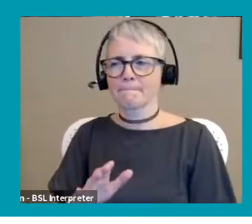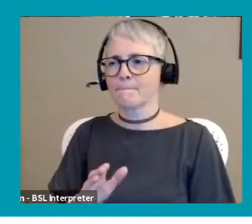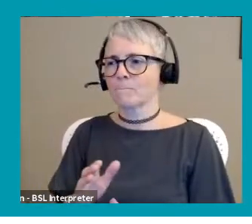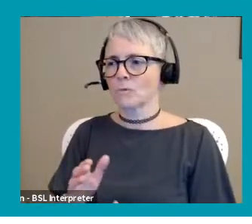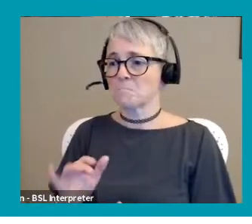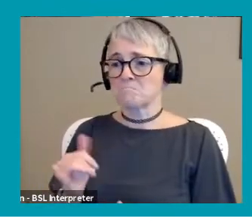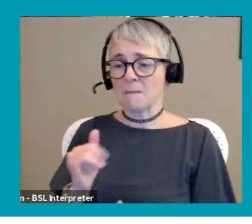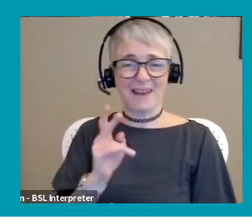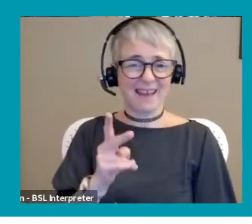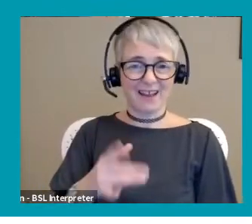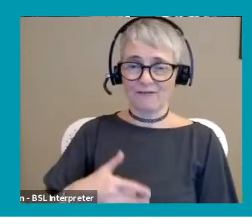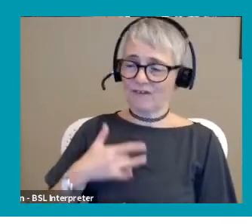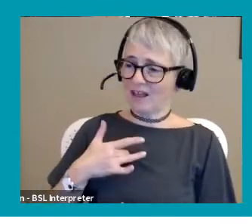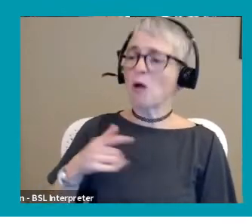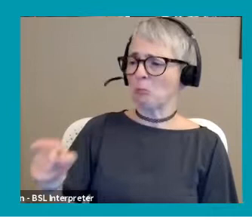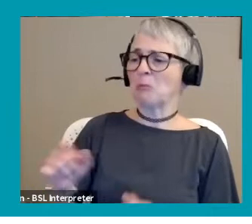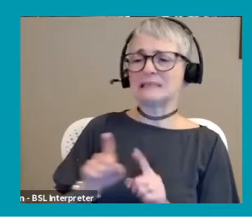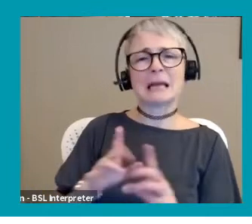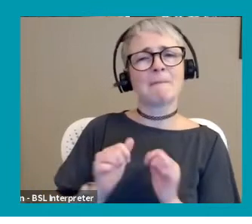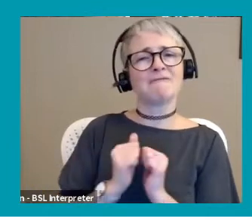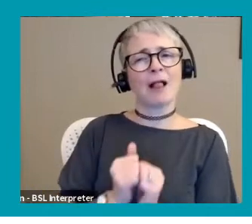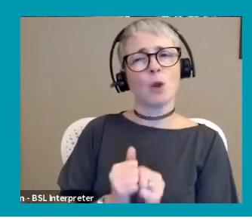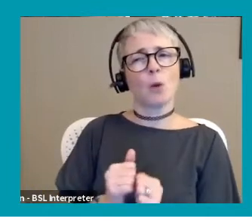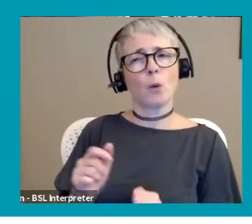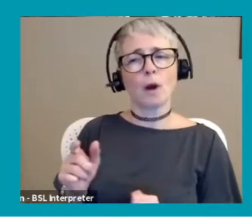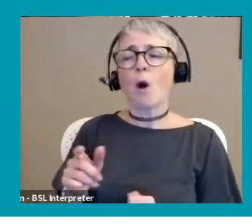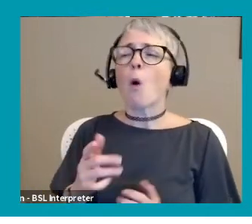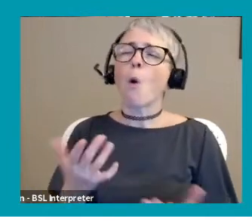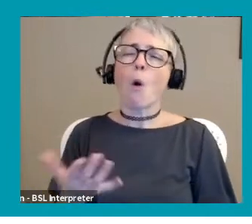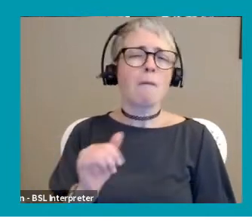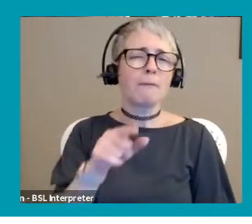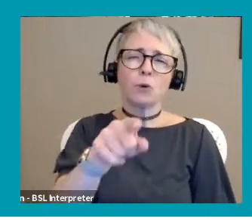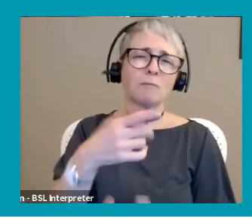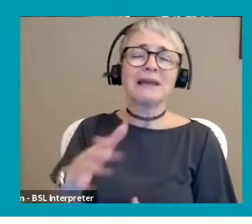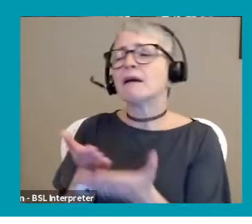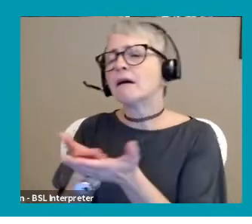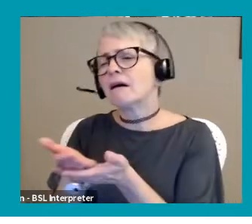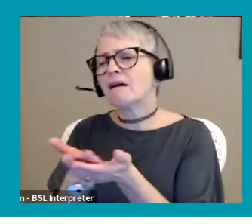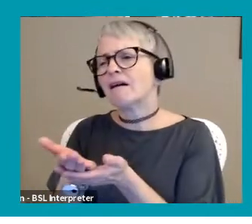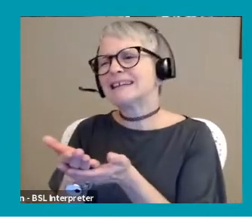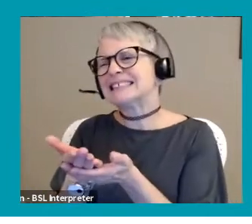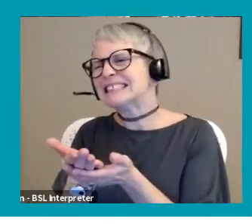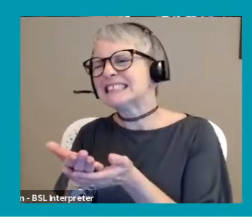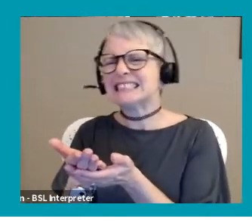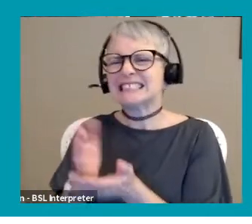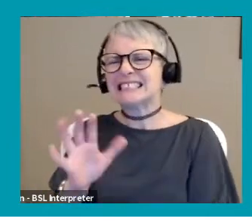So if you have a chat and you think I am not sure you are going to be able to help me because of reasons.